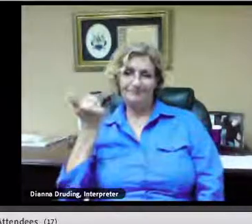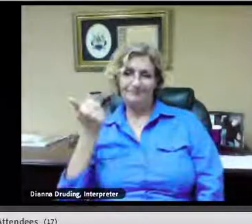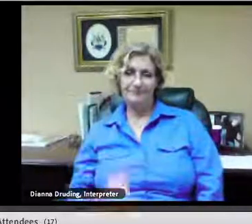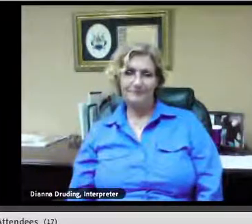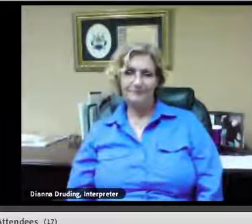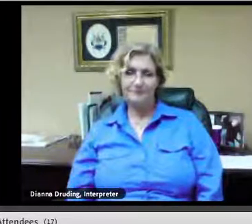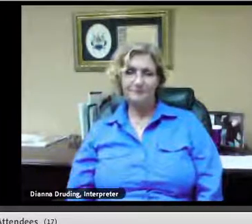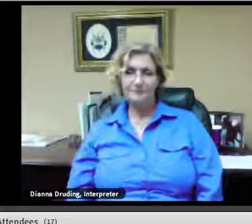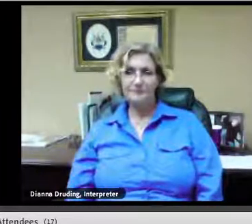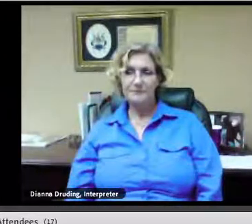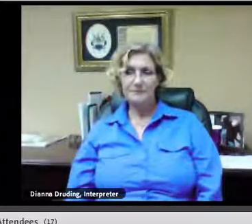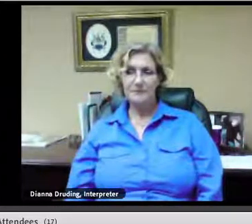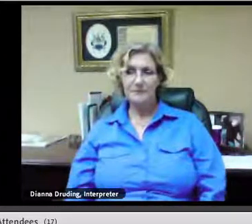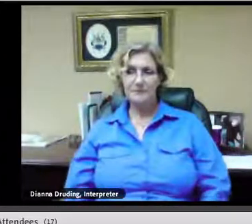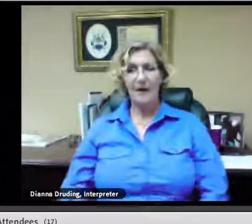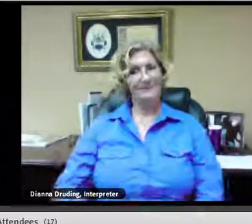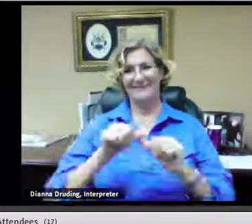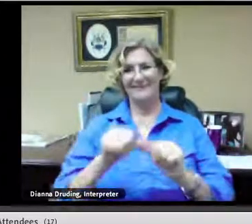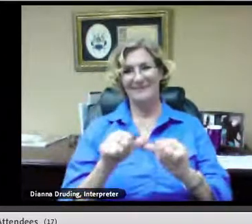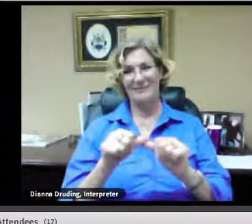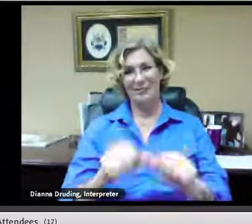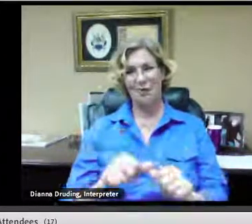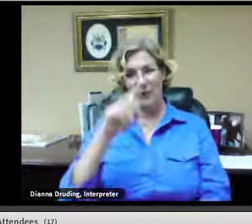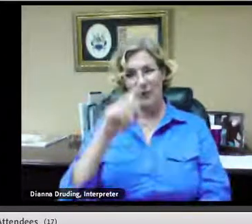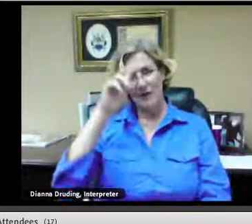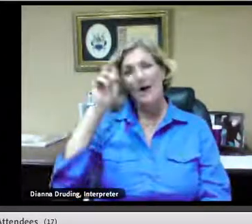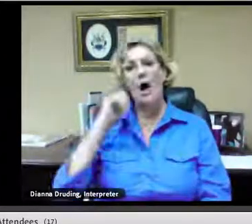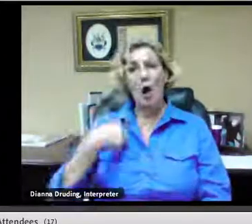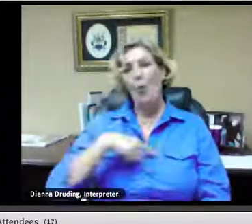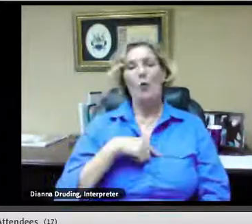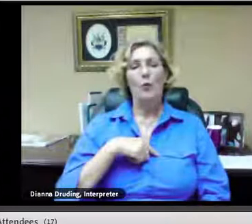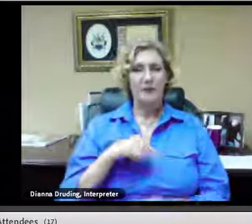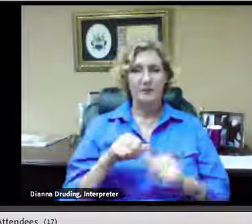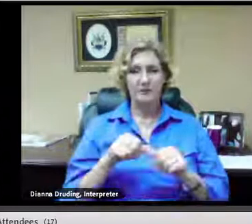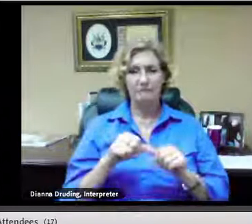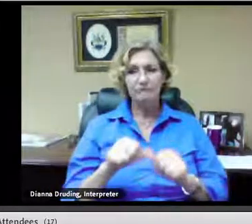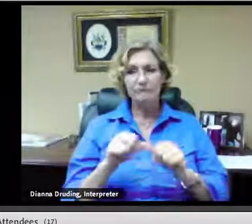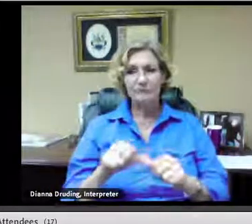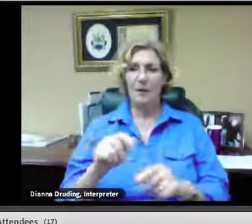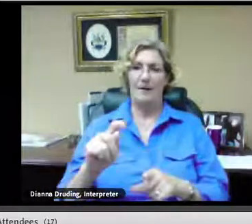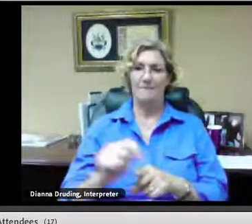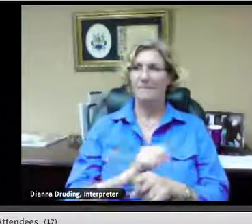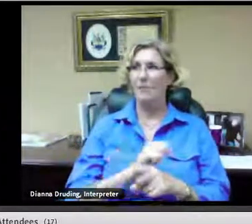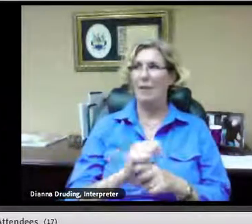and get you some practical resources and some, you know, maybe etiquette that could help you better serve patrons